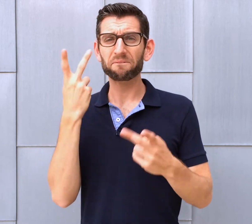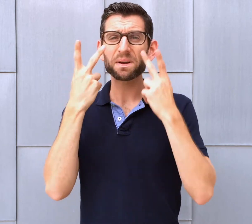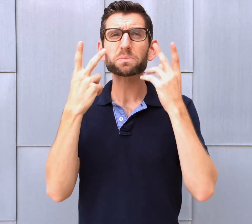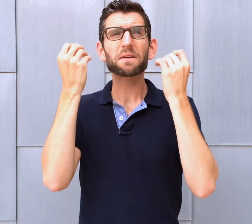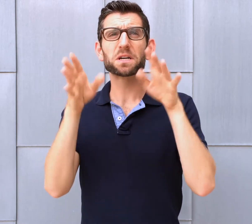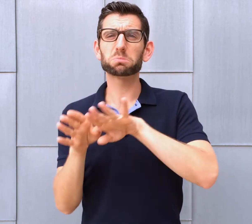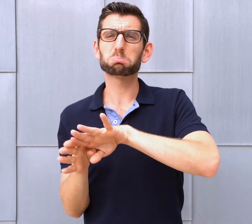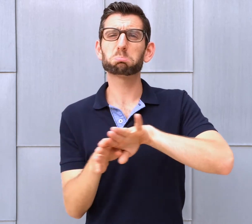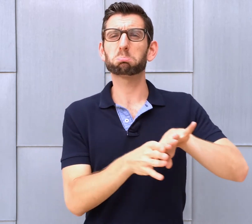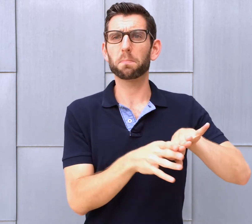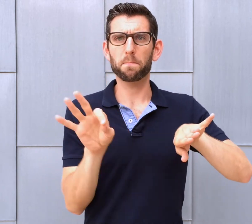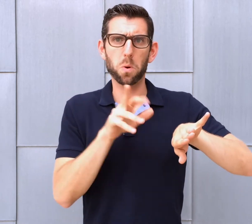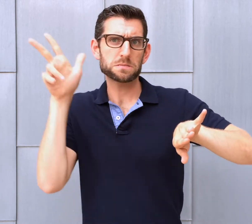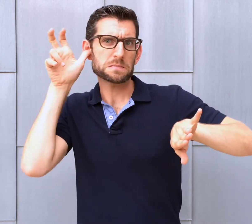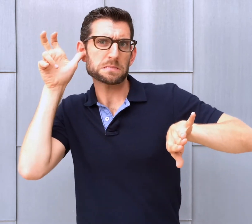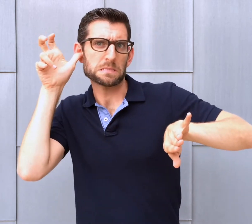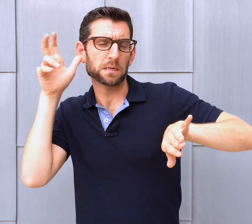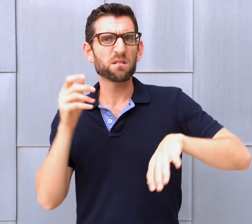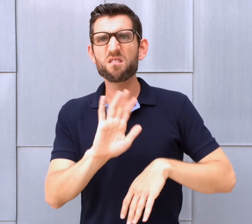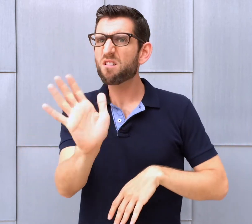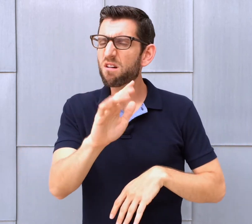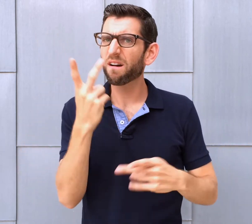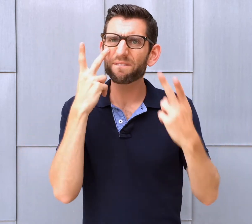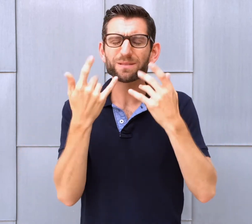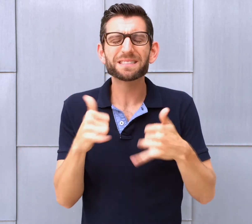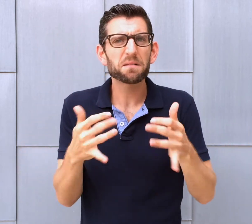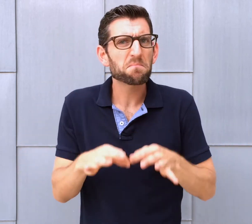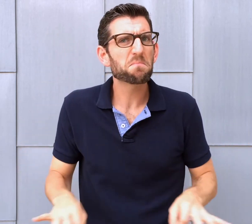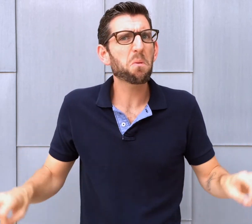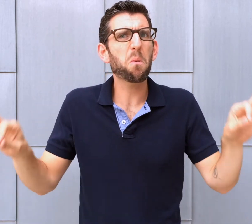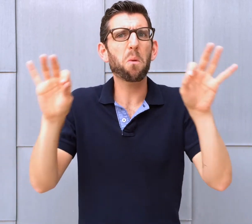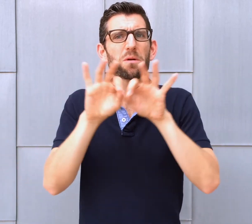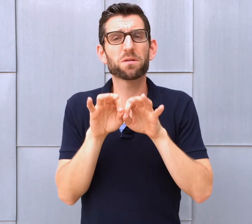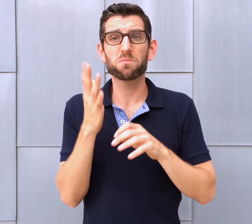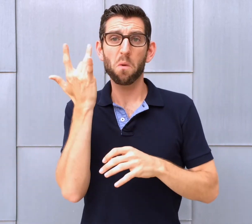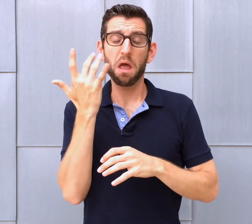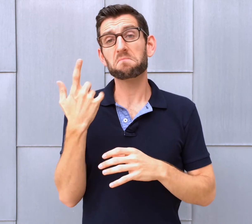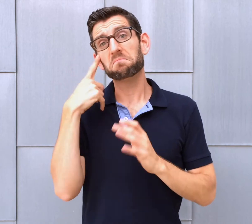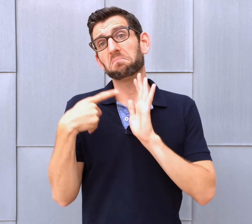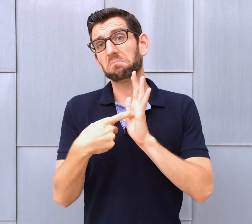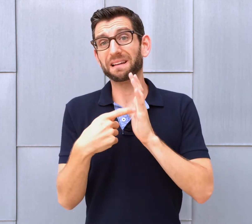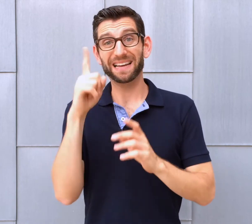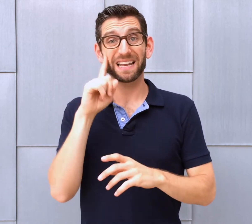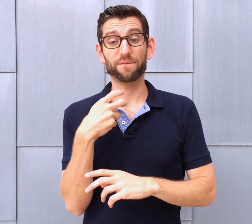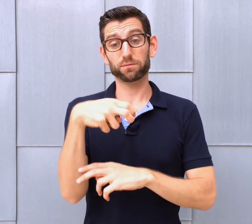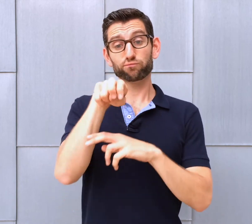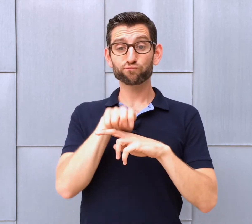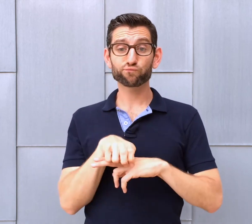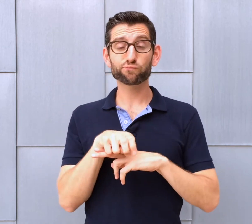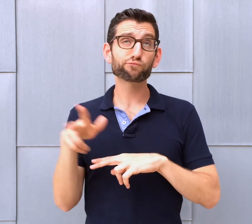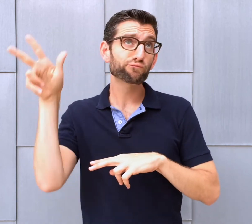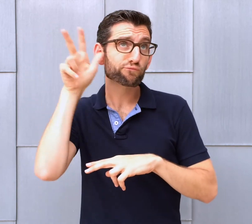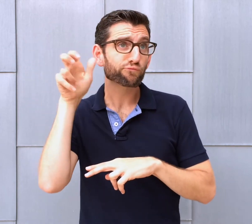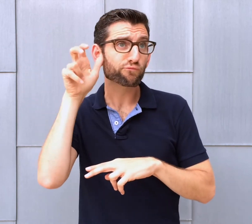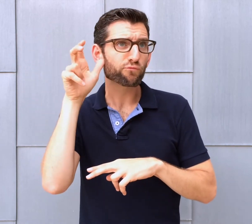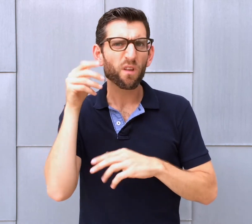visual attention isn't so important compared to auditory information. That's not the case. Visual information is still very important. For example, a deaf student could be sitting down in class listening to their teacher,